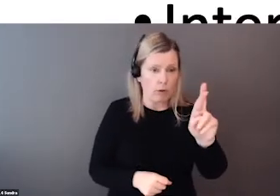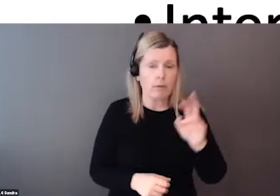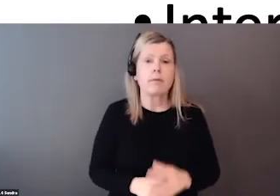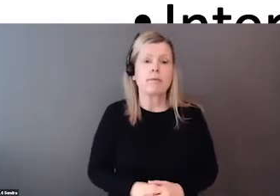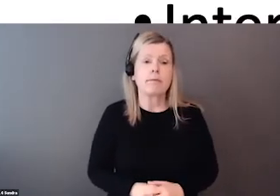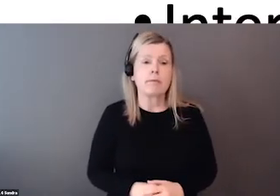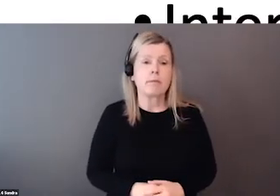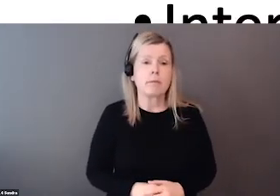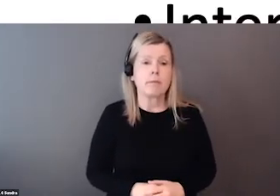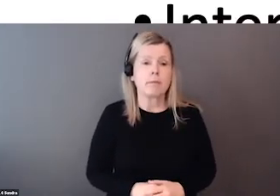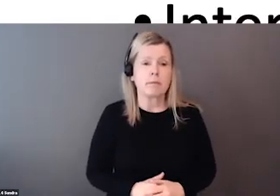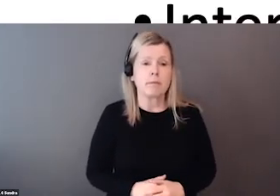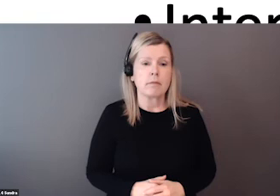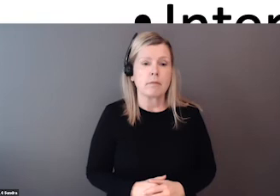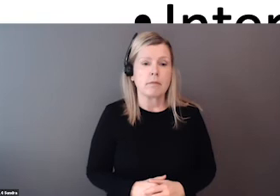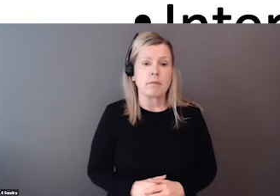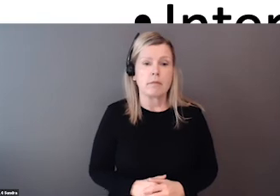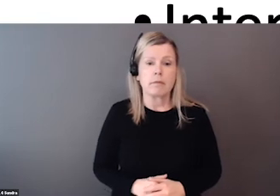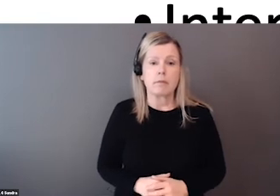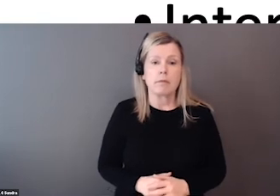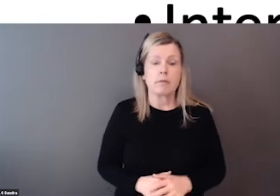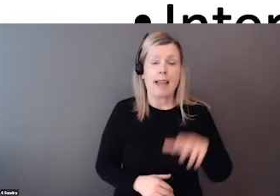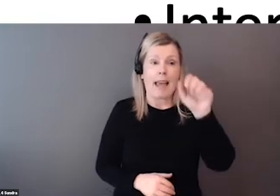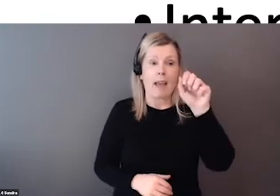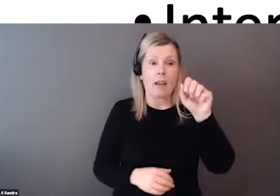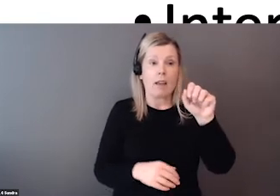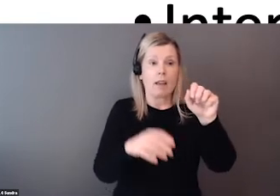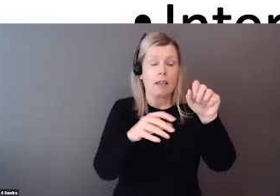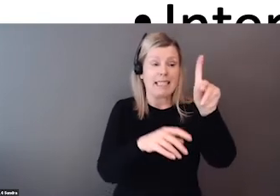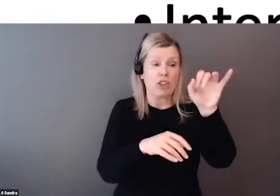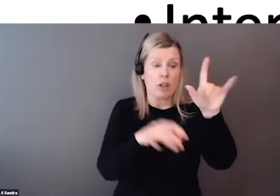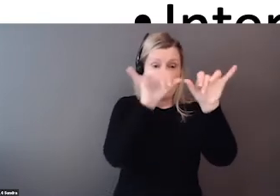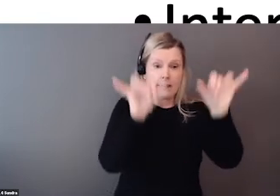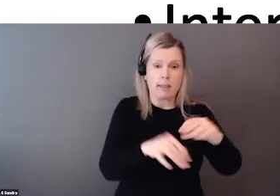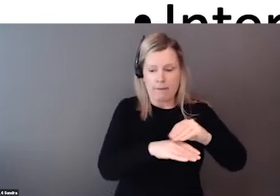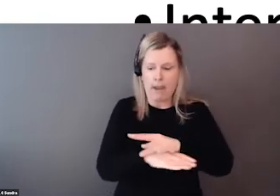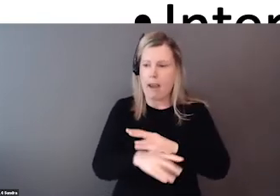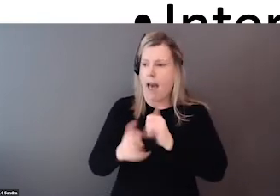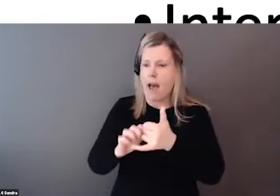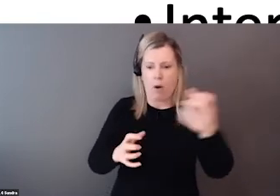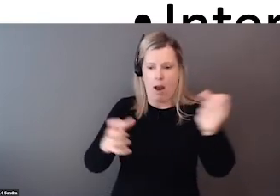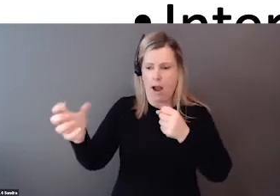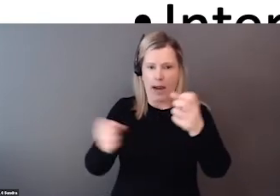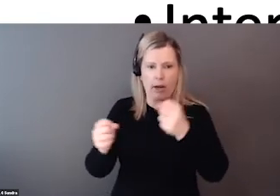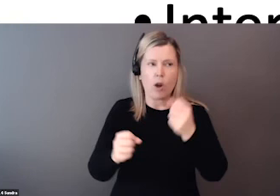It has an impact on hiring whether it is through recruitment channels based on popularity metrics and profiling,